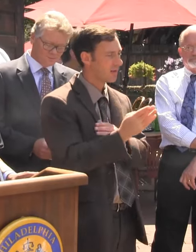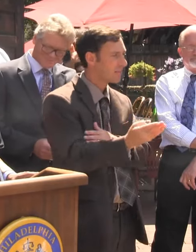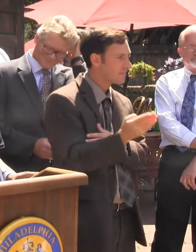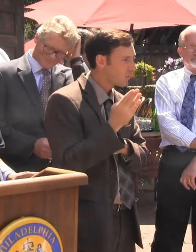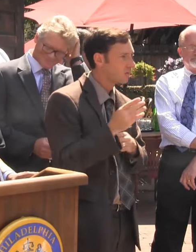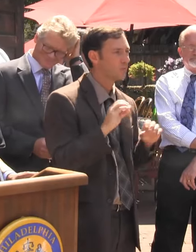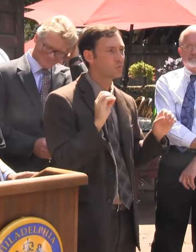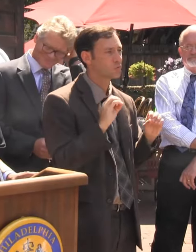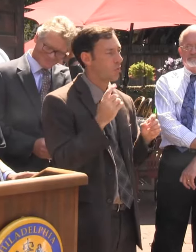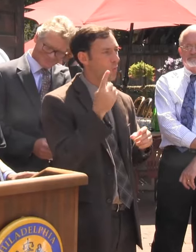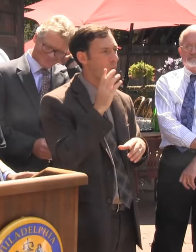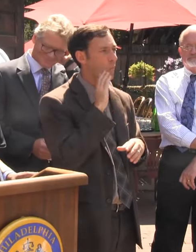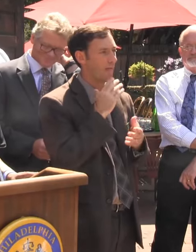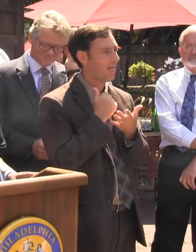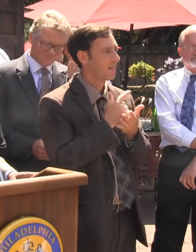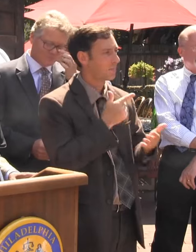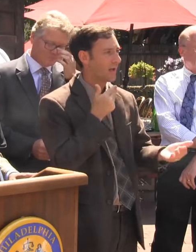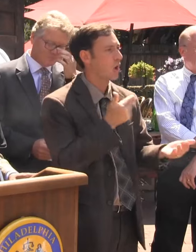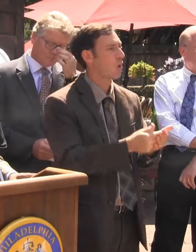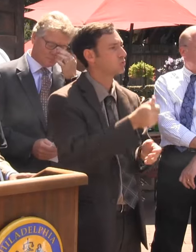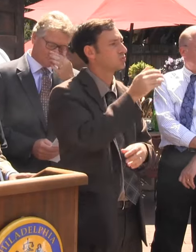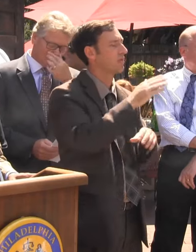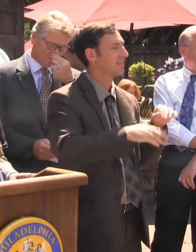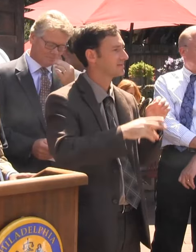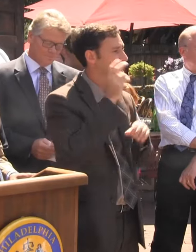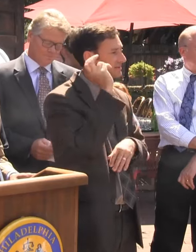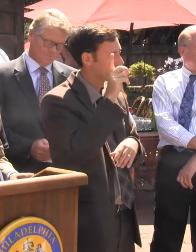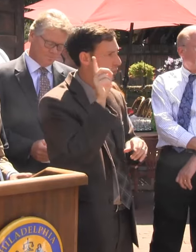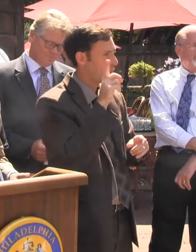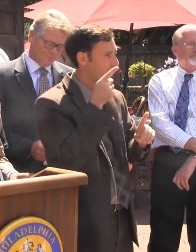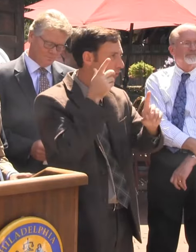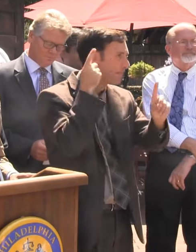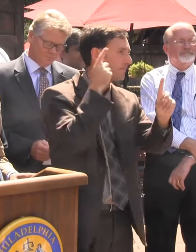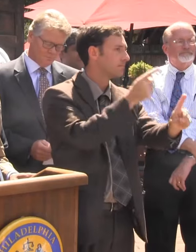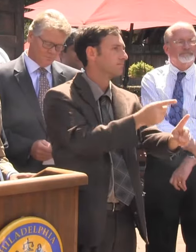no ones going to get you closer than SEPTA to where you're trying to get to and you'll